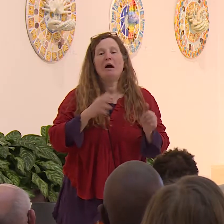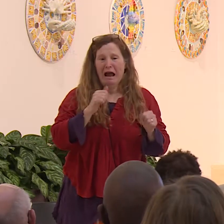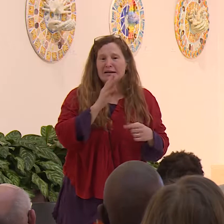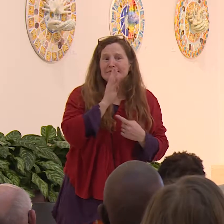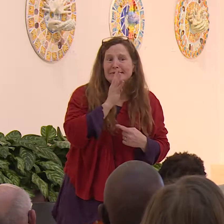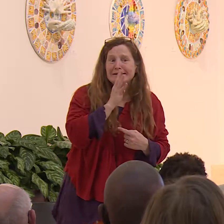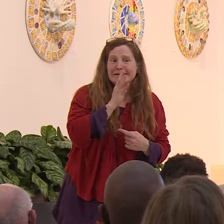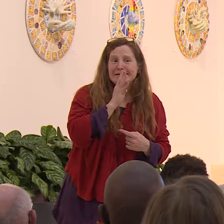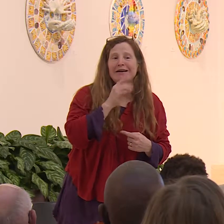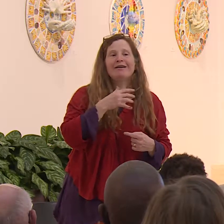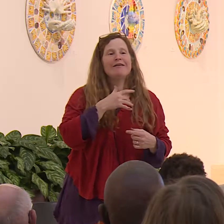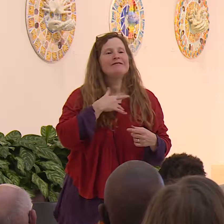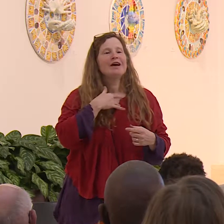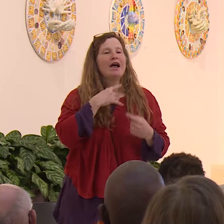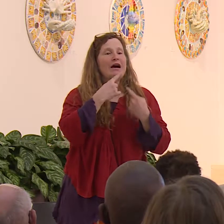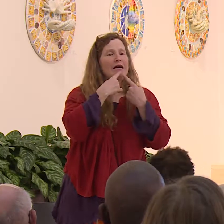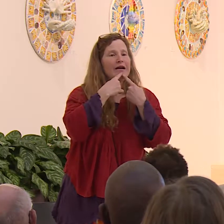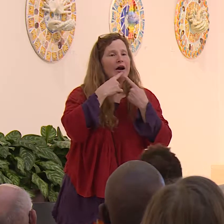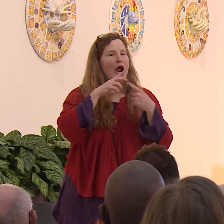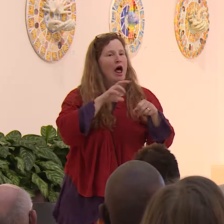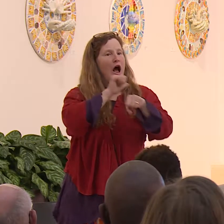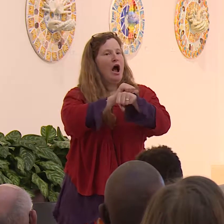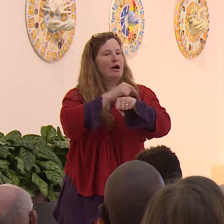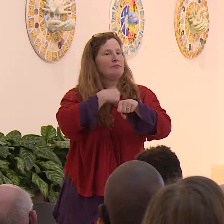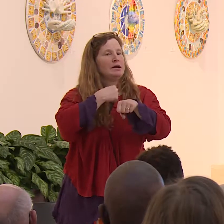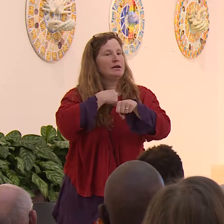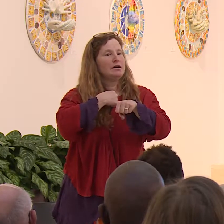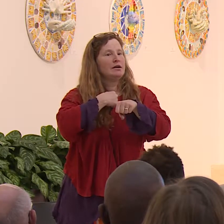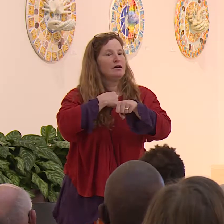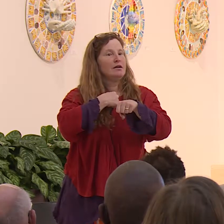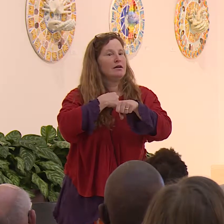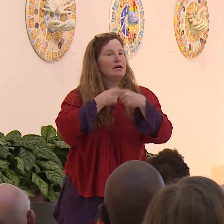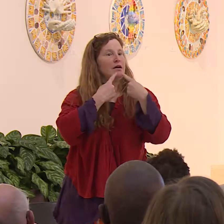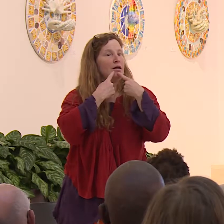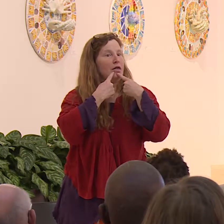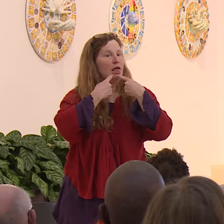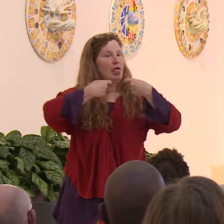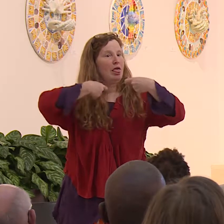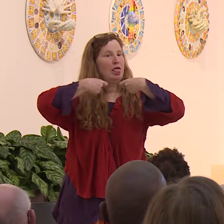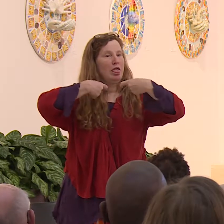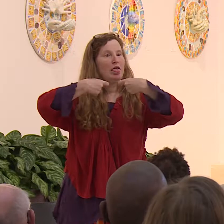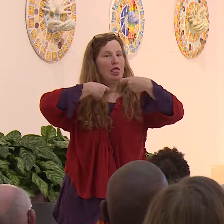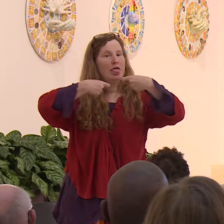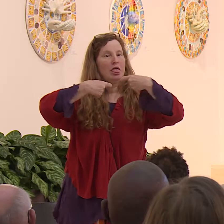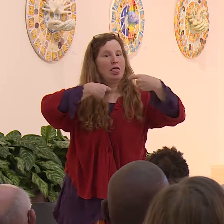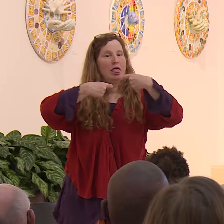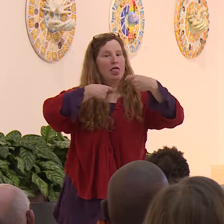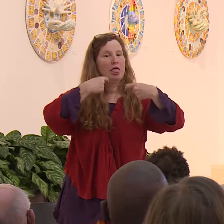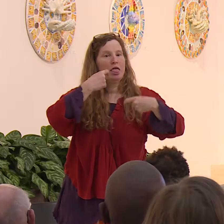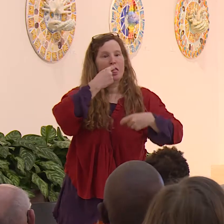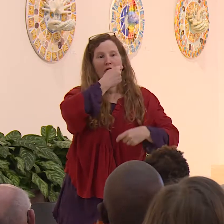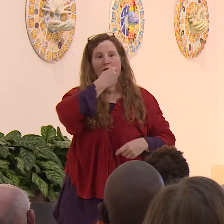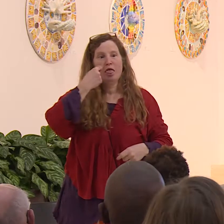growing up in an oralist background. I kind of felt like I was being locked, or that others were